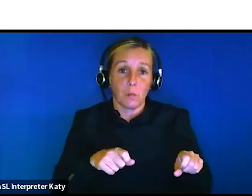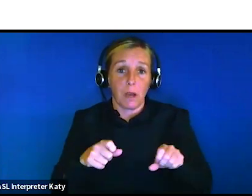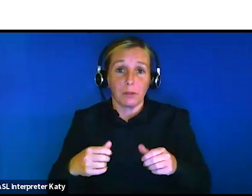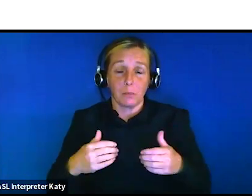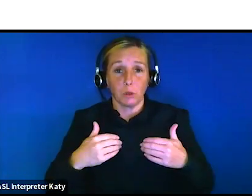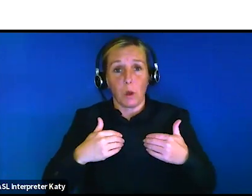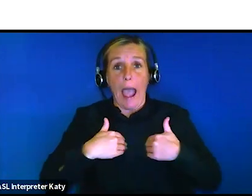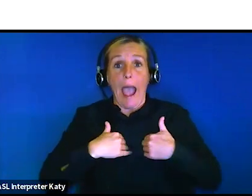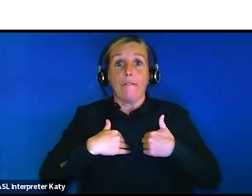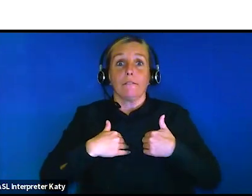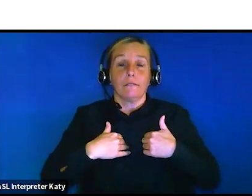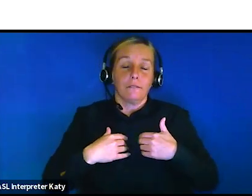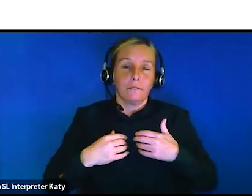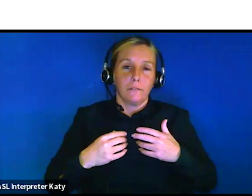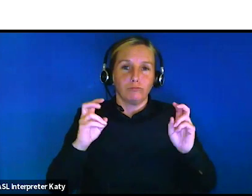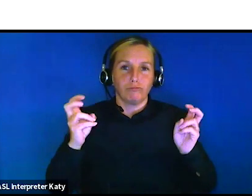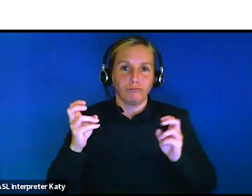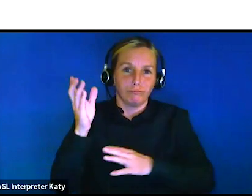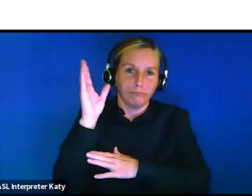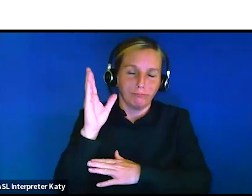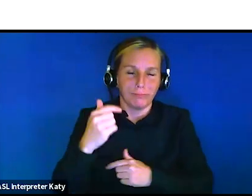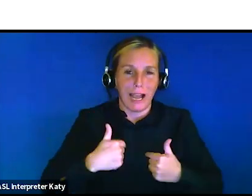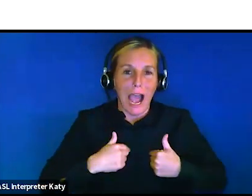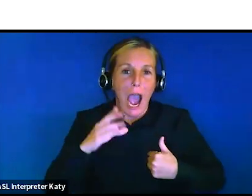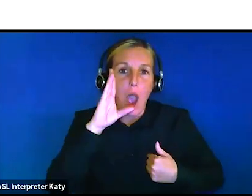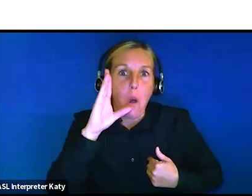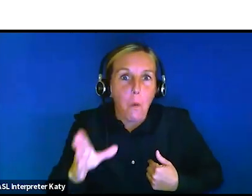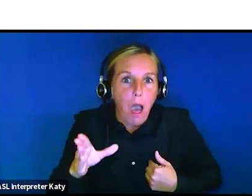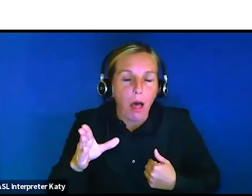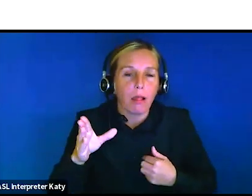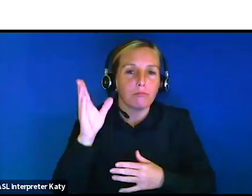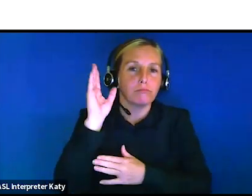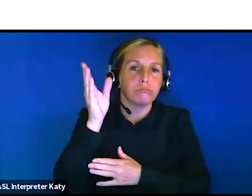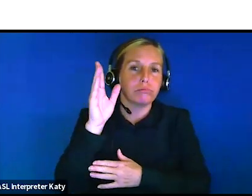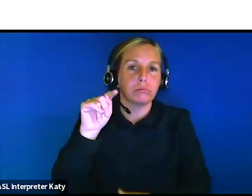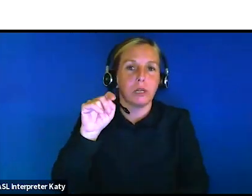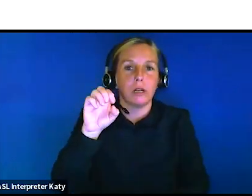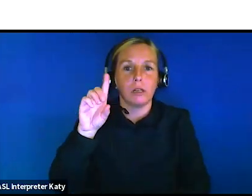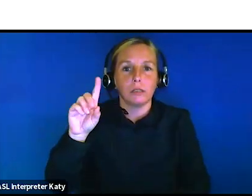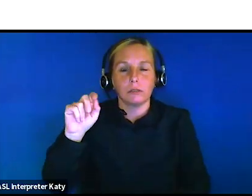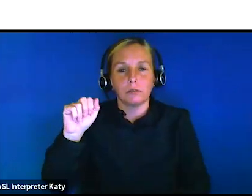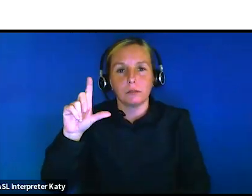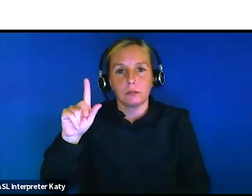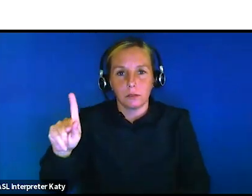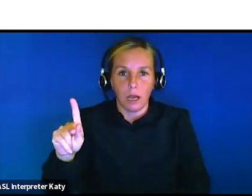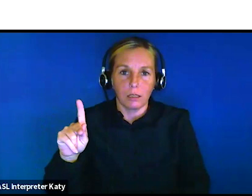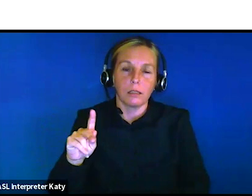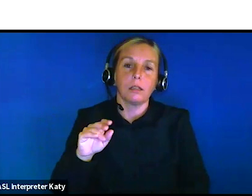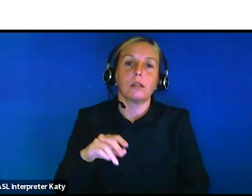I will speak at a TED Talk in nine years, to get to a level of financial independence,